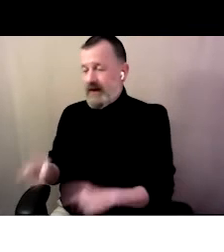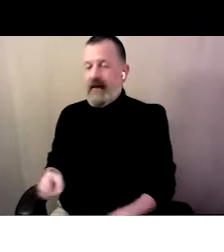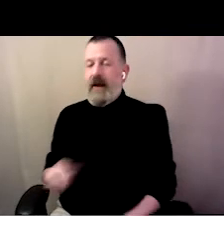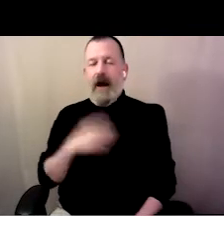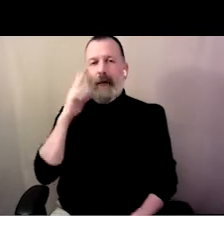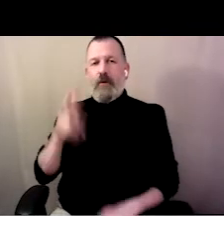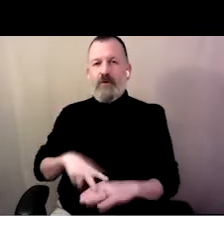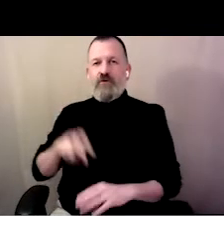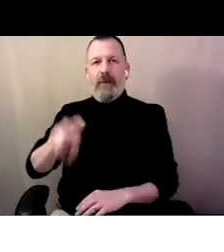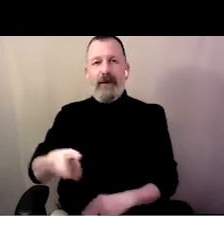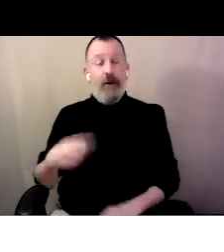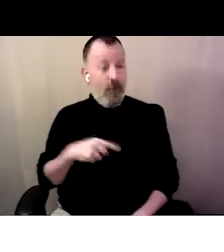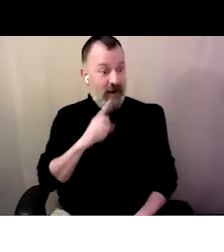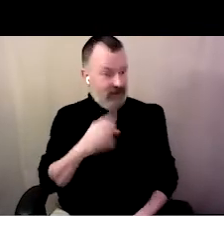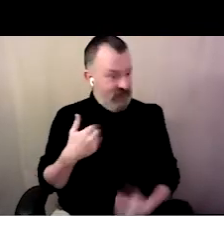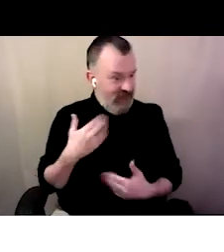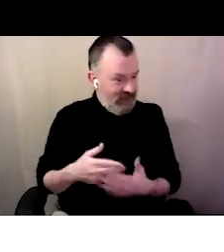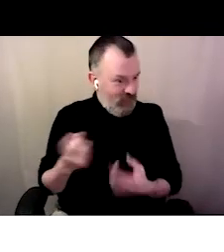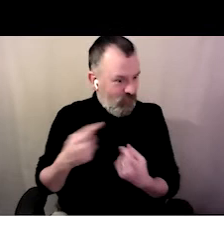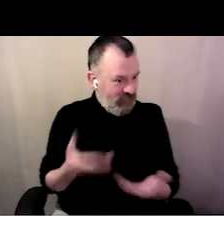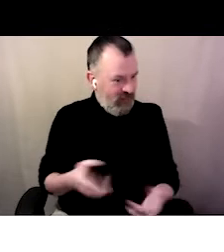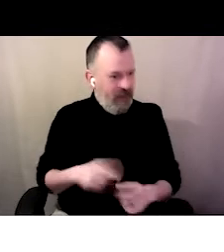actually got some questions in here, but I want to jump down to the one that was just entered